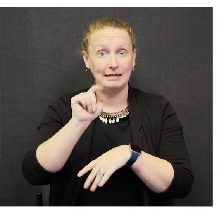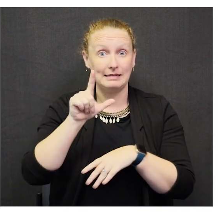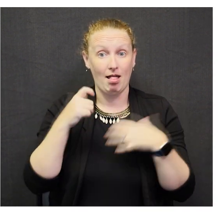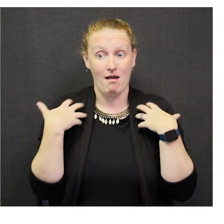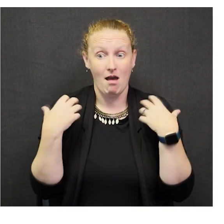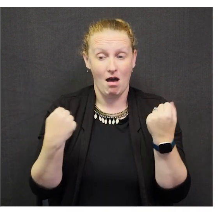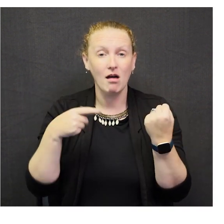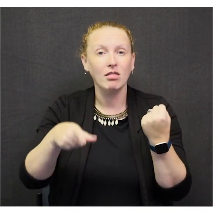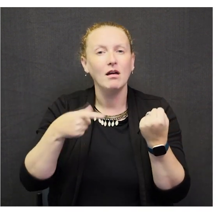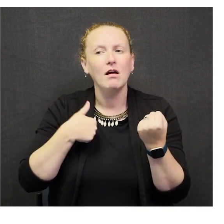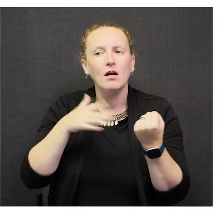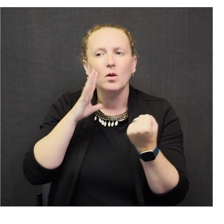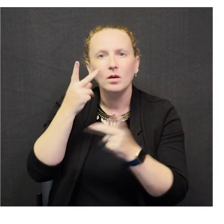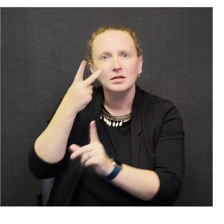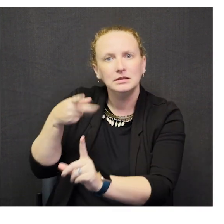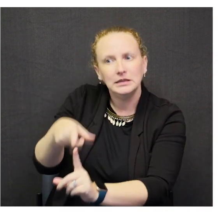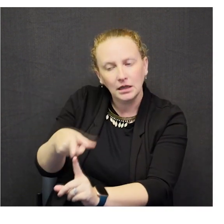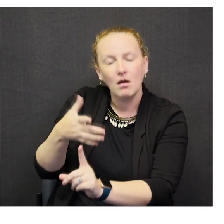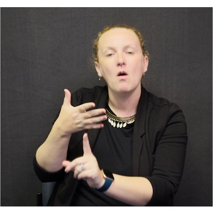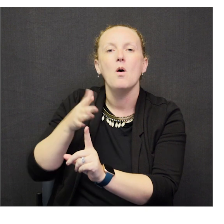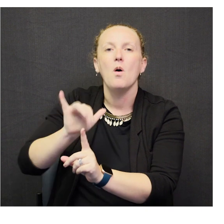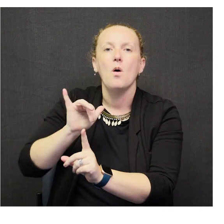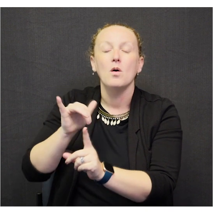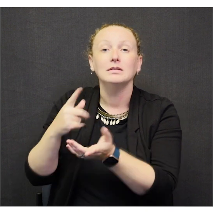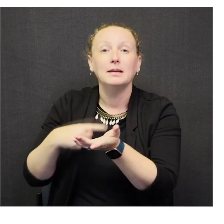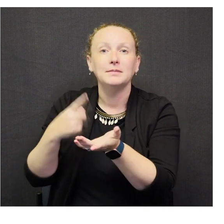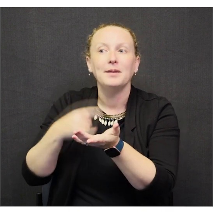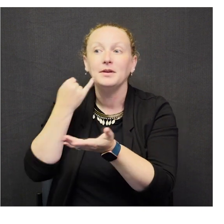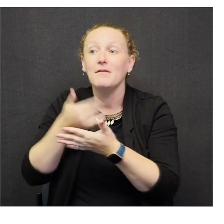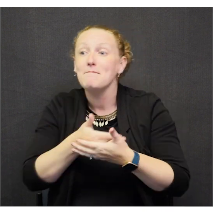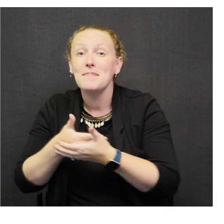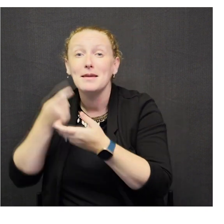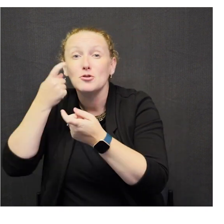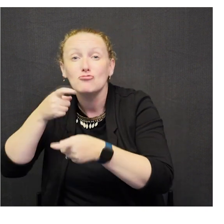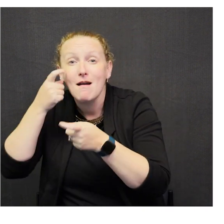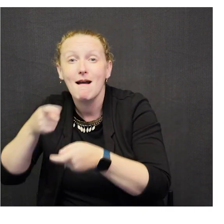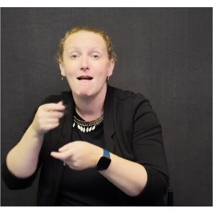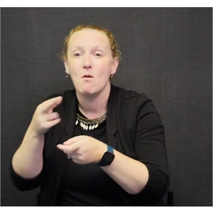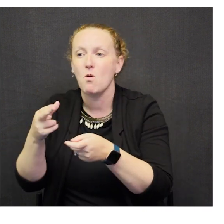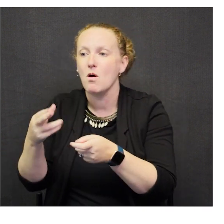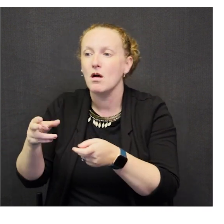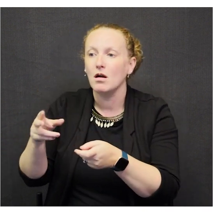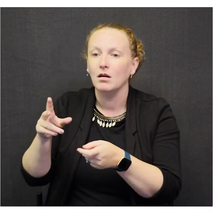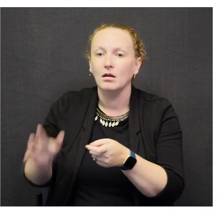well be the providers child. We've had both experiences where the providers are also struggling